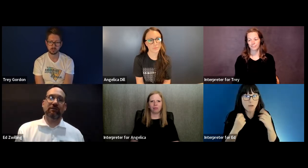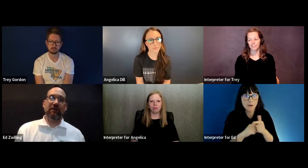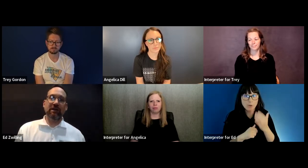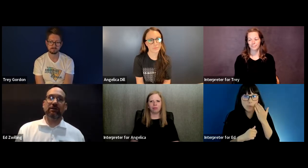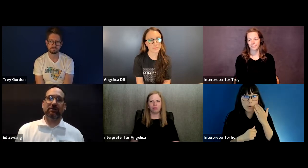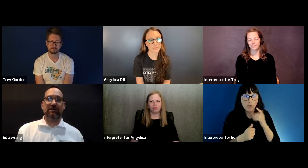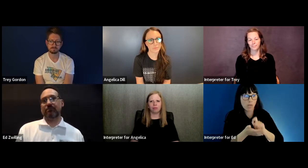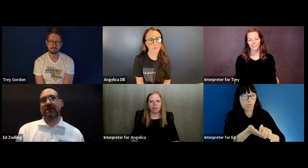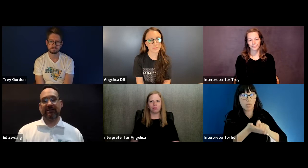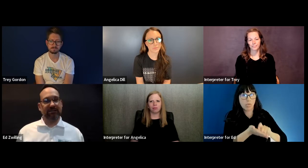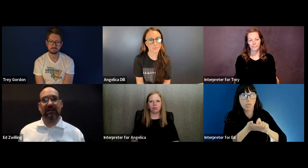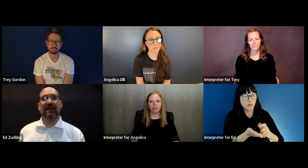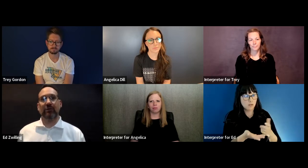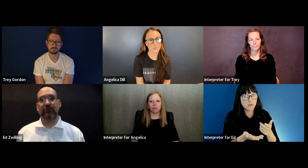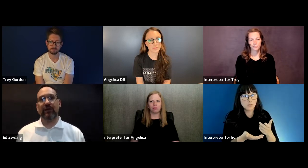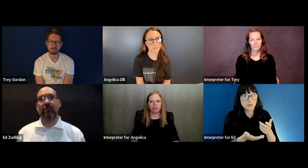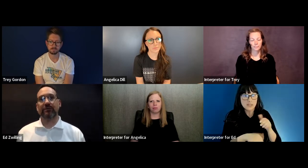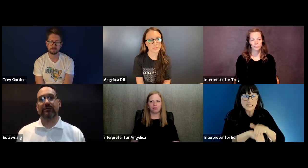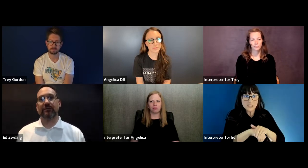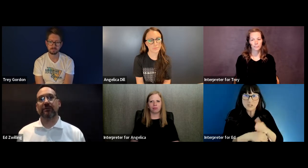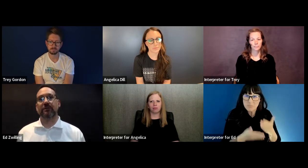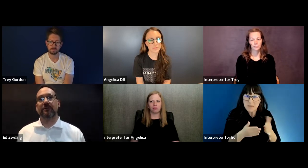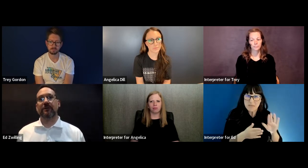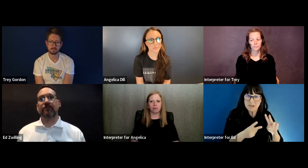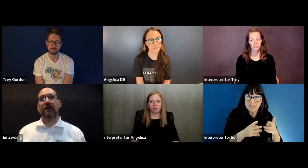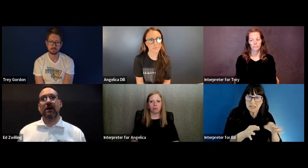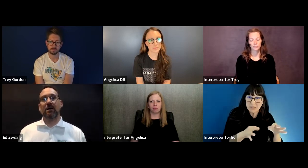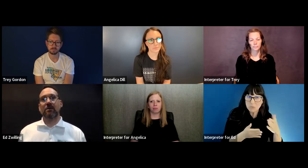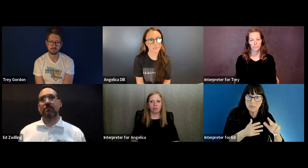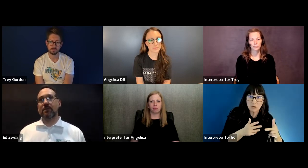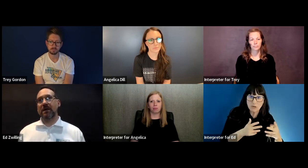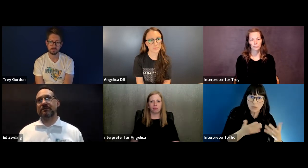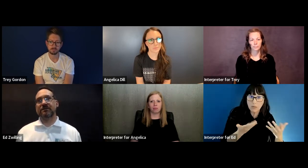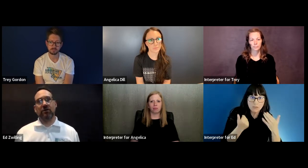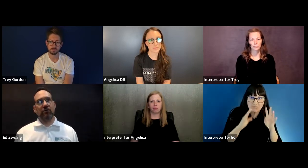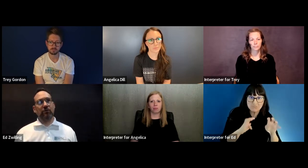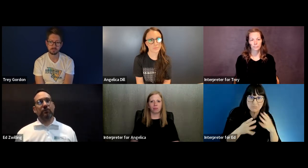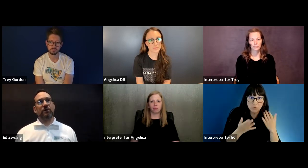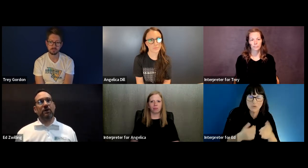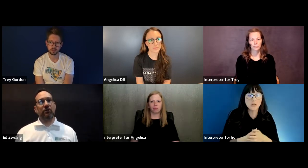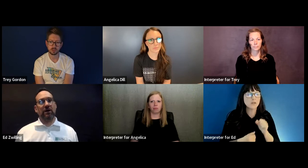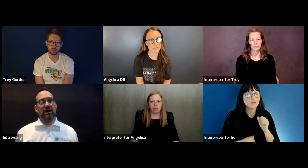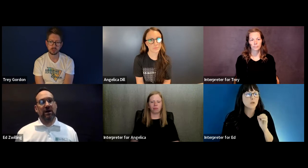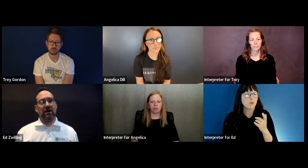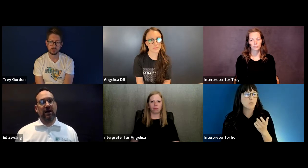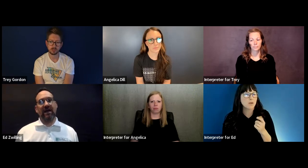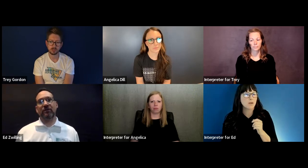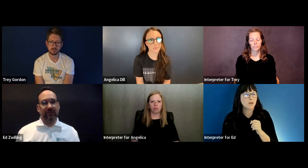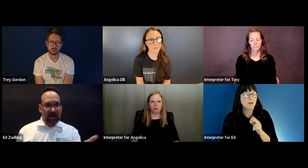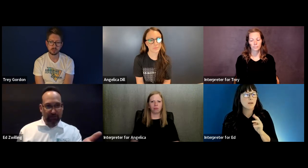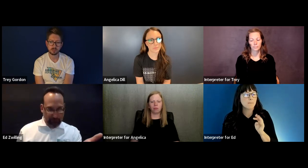if english is at best a second language for that person um and so you know i have no doubt that if